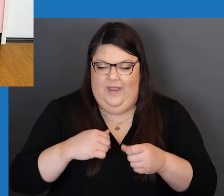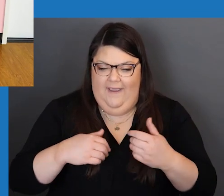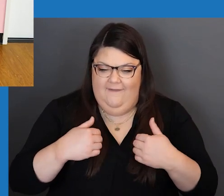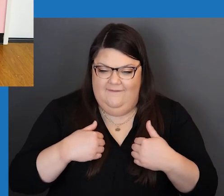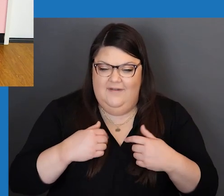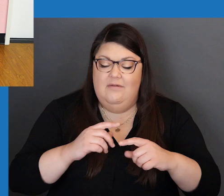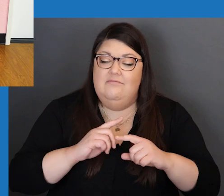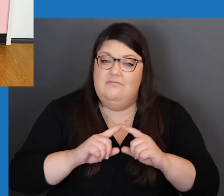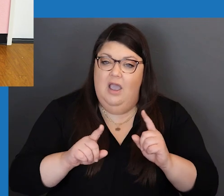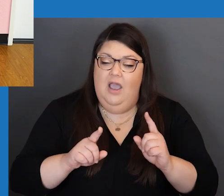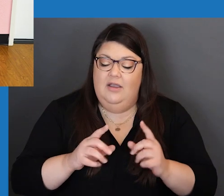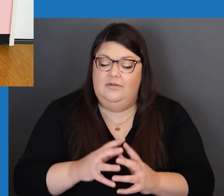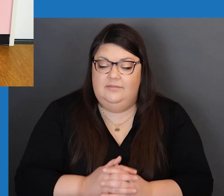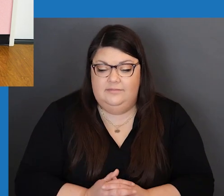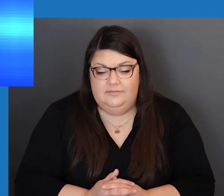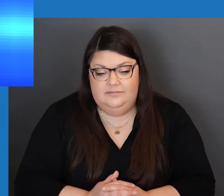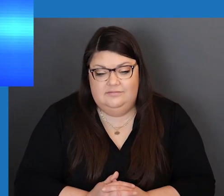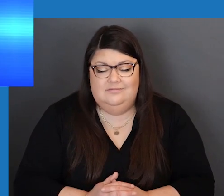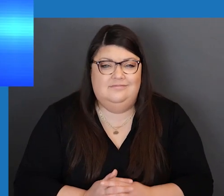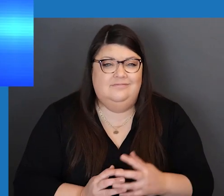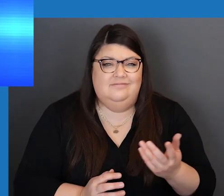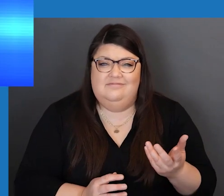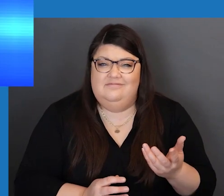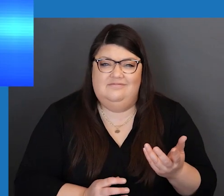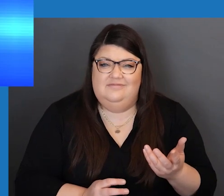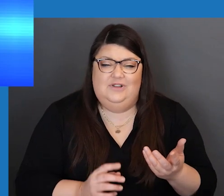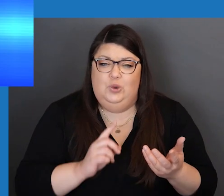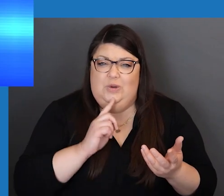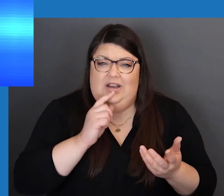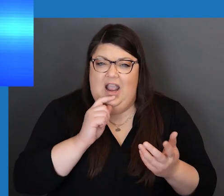But it really wasn't that big of a deal.